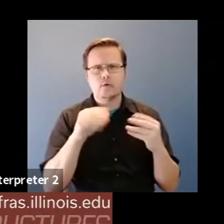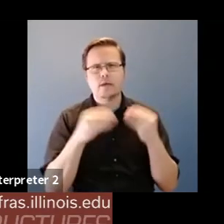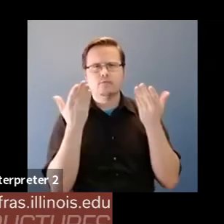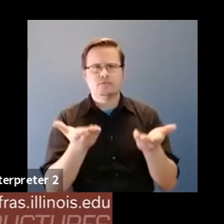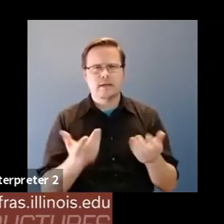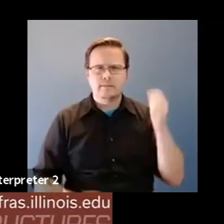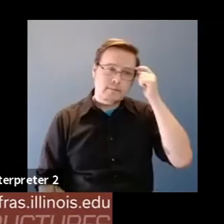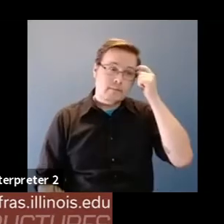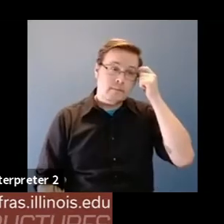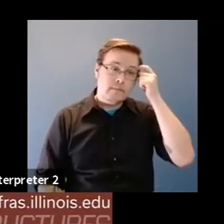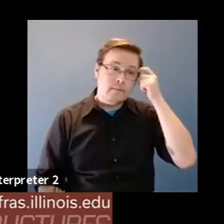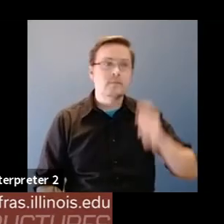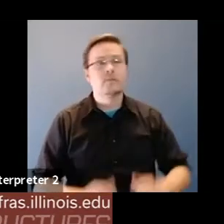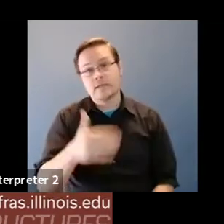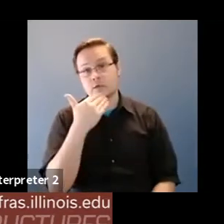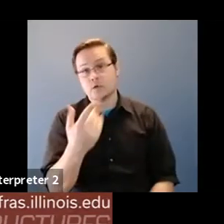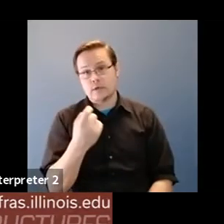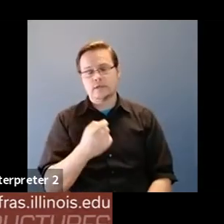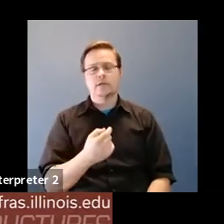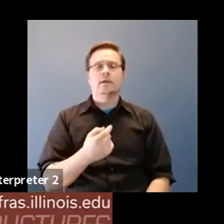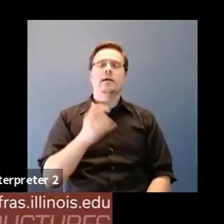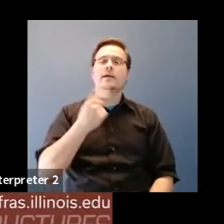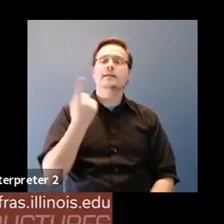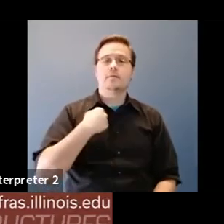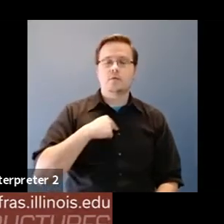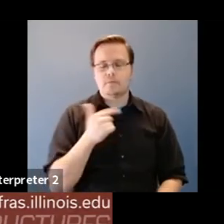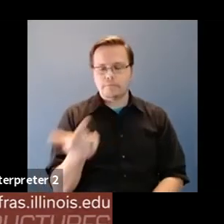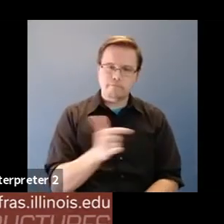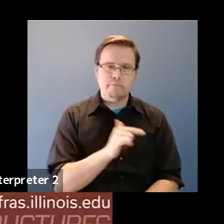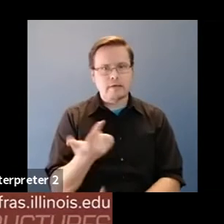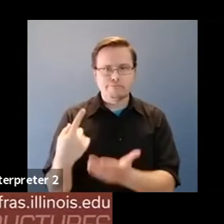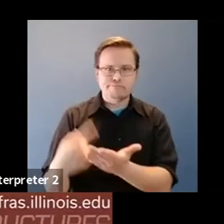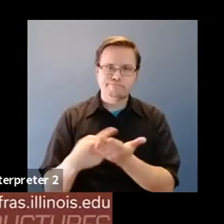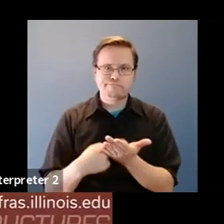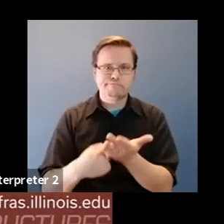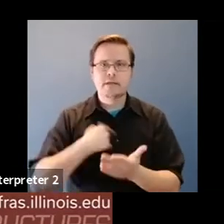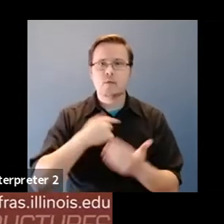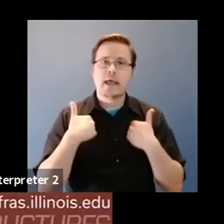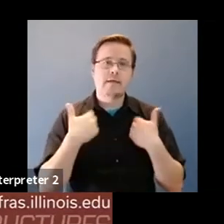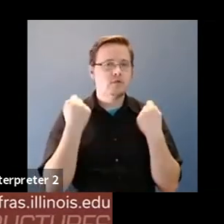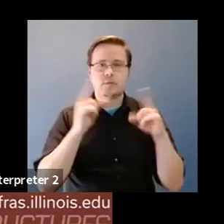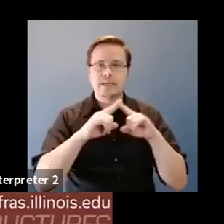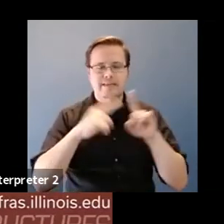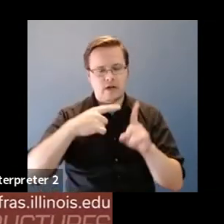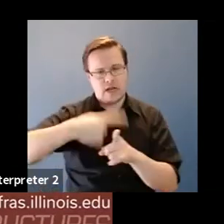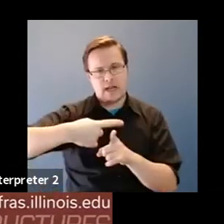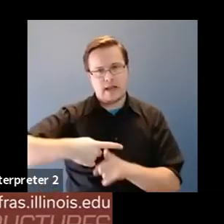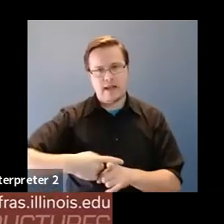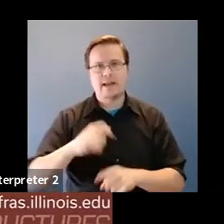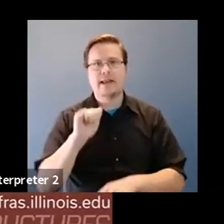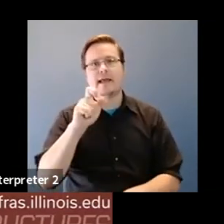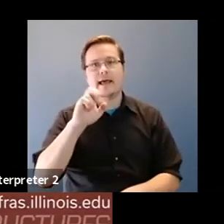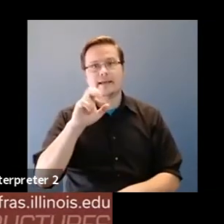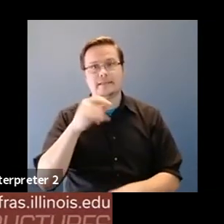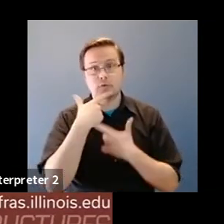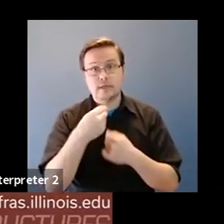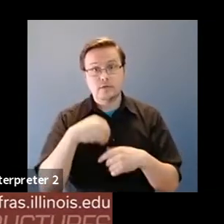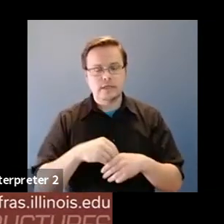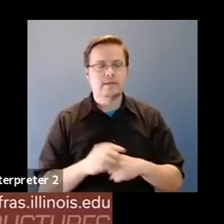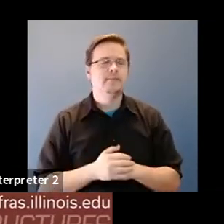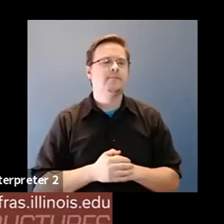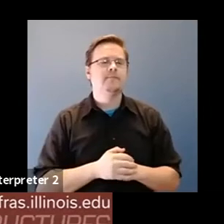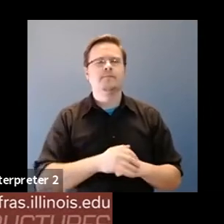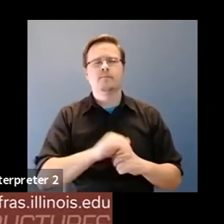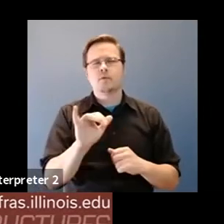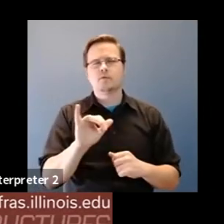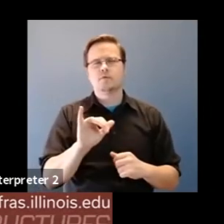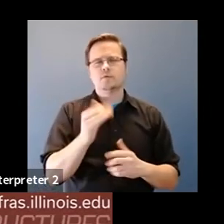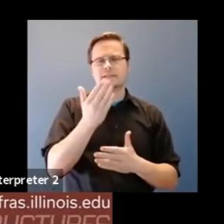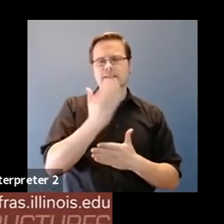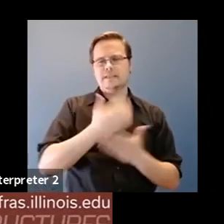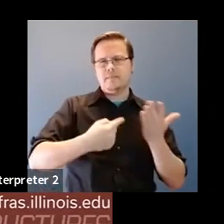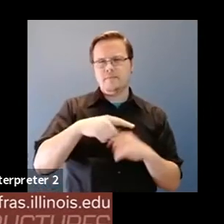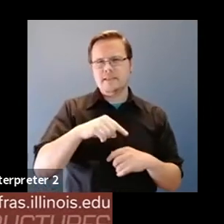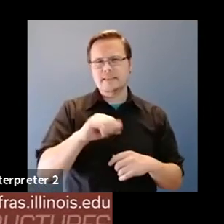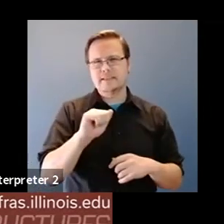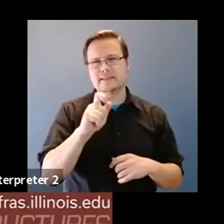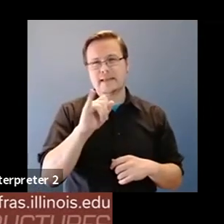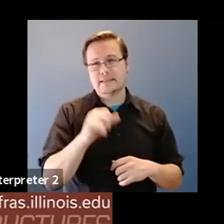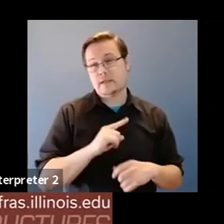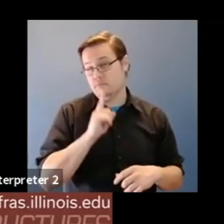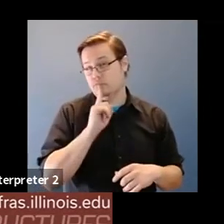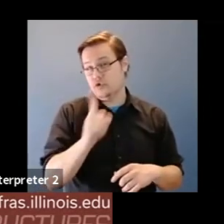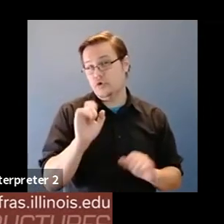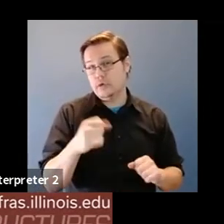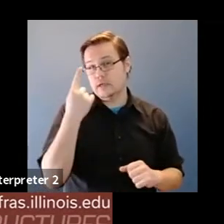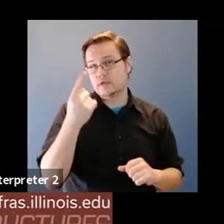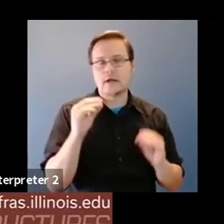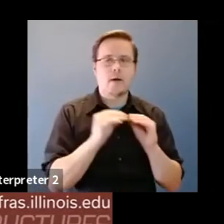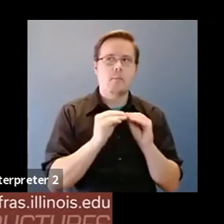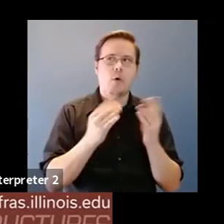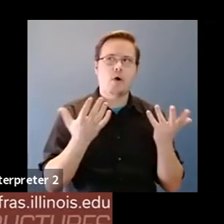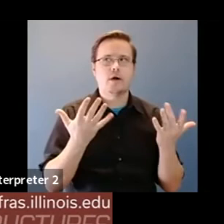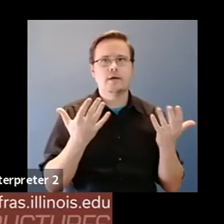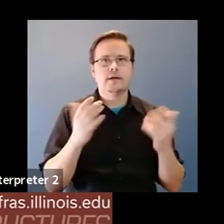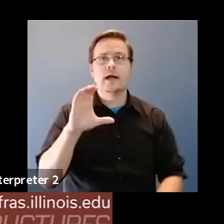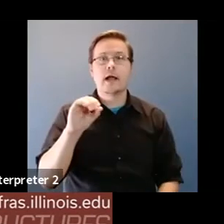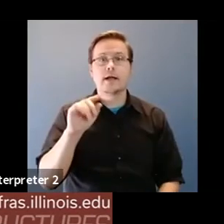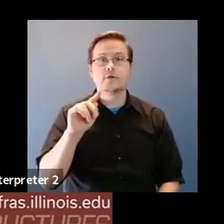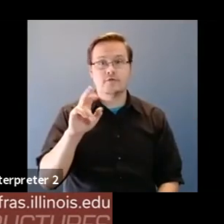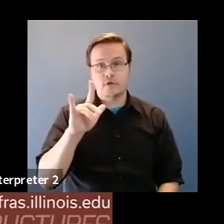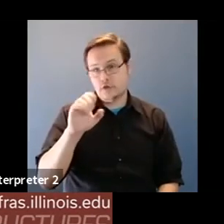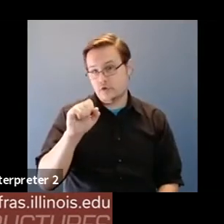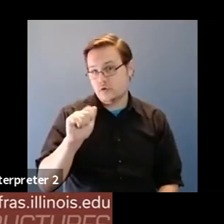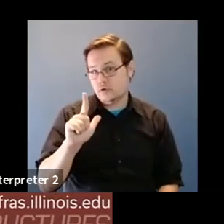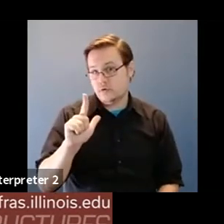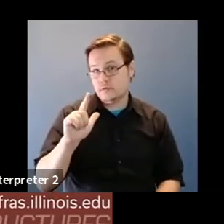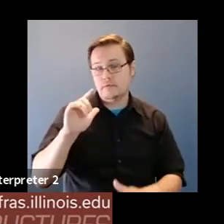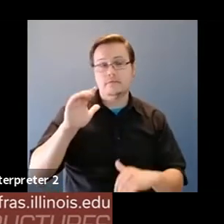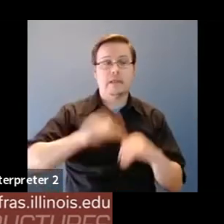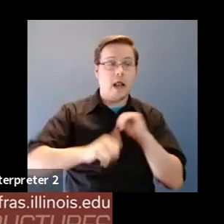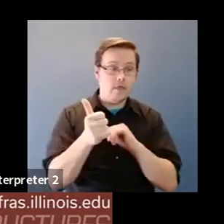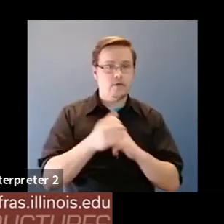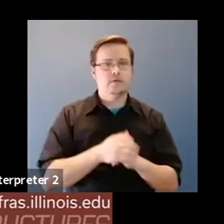Fernanda Viegas: that's a great question it's something that we went back and forth on because we had so many axes that we were interested in and also some of these axes as i'm sure you can understand, are more controversial than others, and so we, in the end, we decided to do.